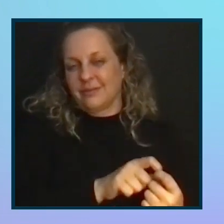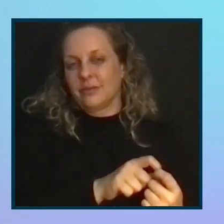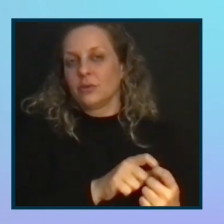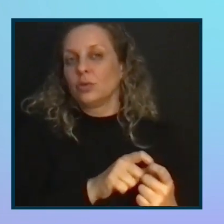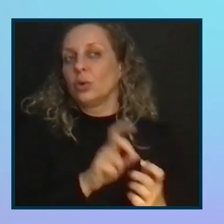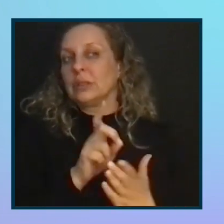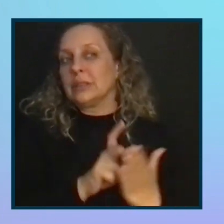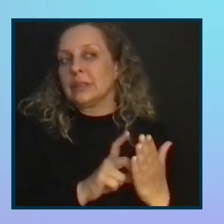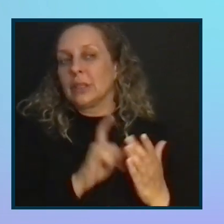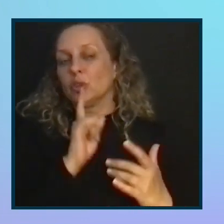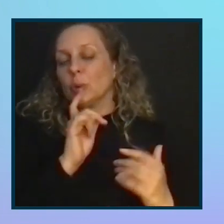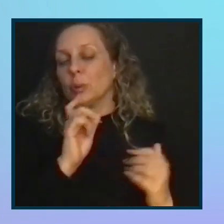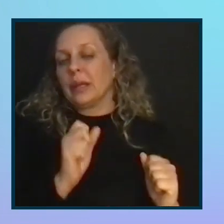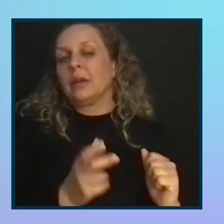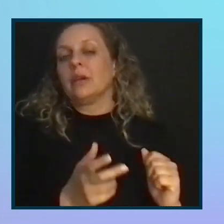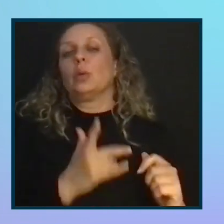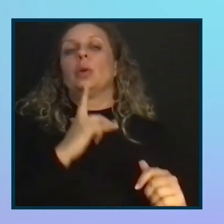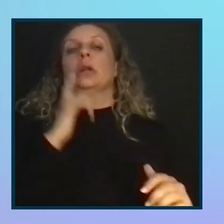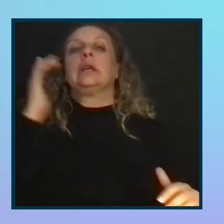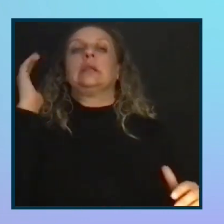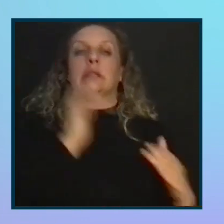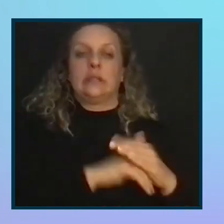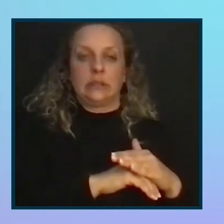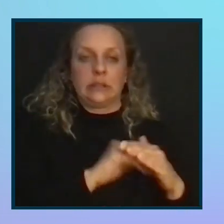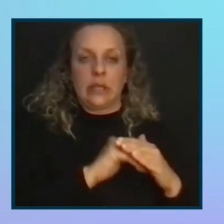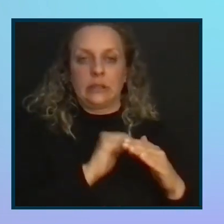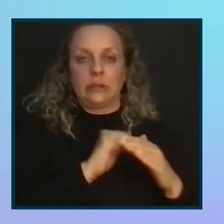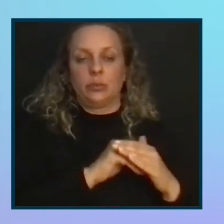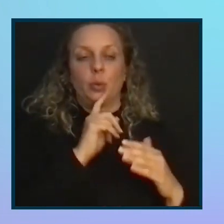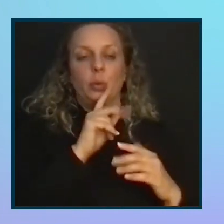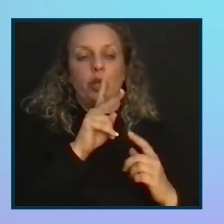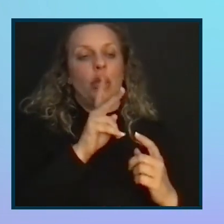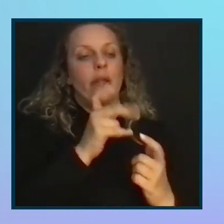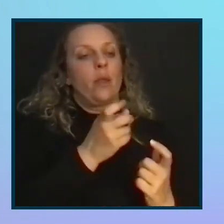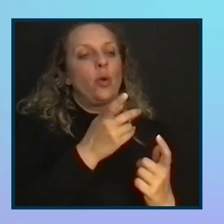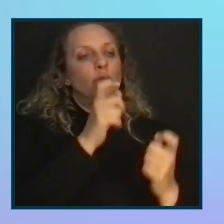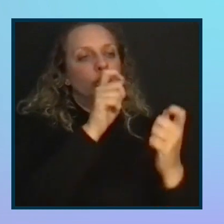We do look at the components from quite a thorough